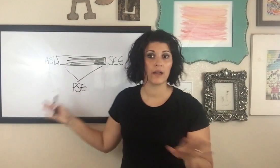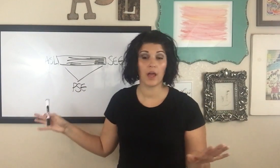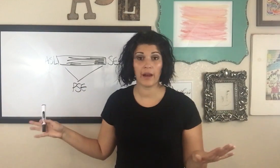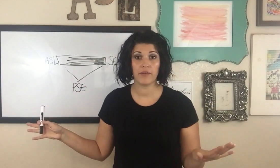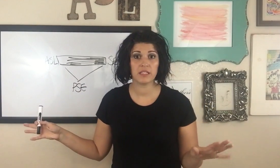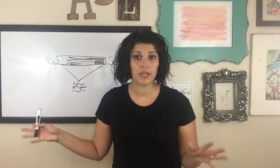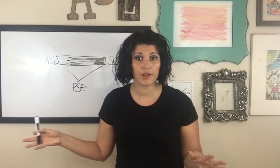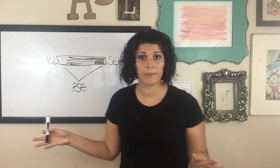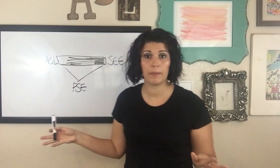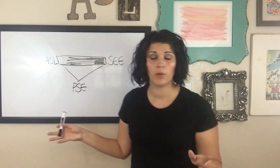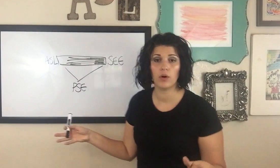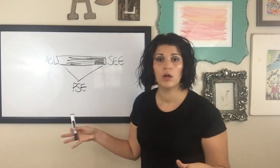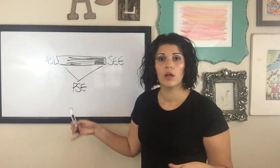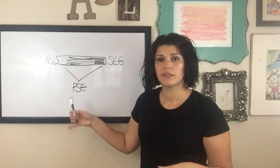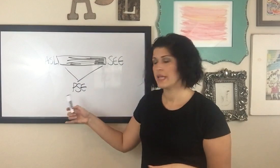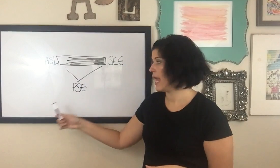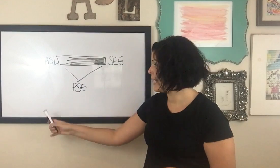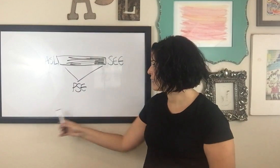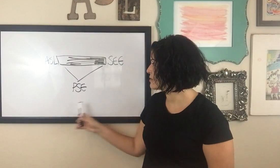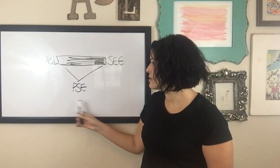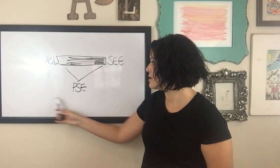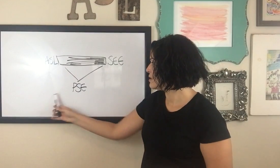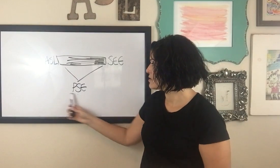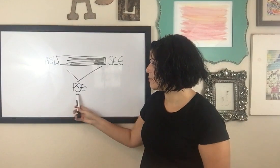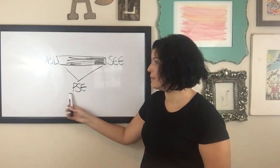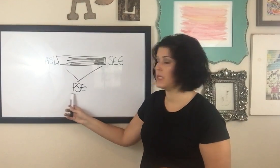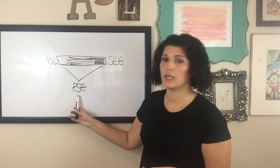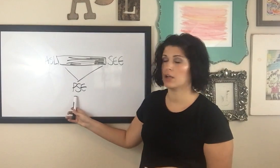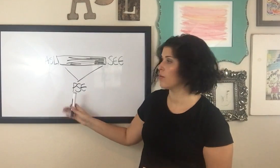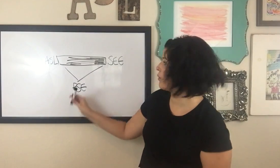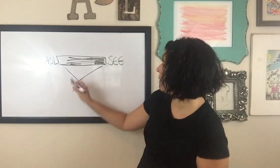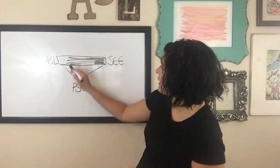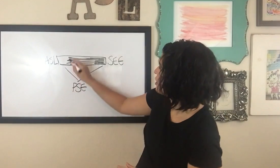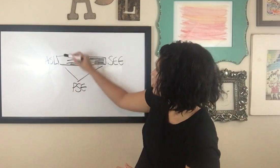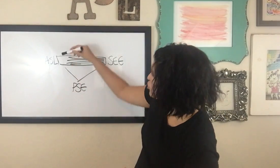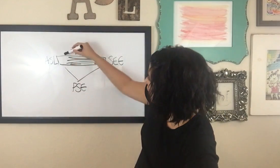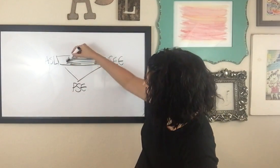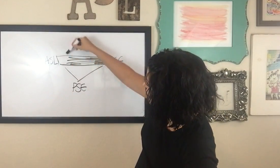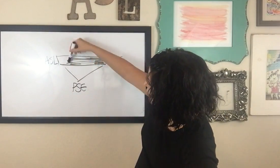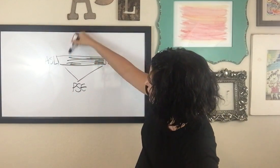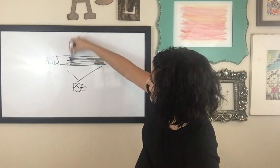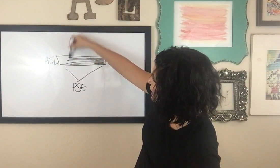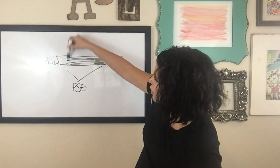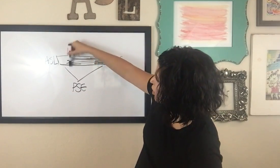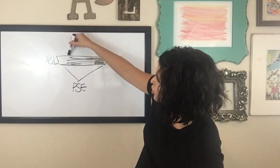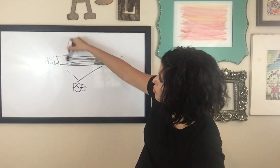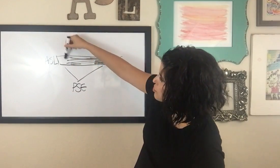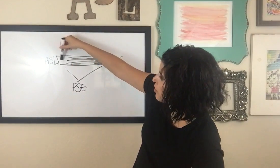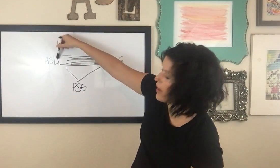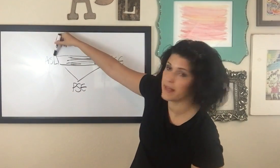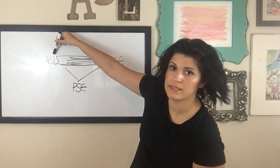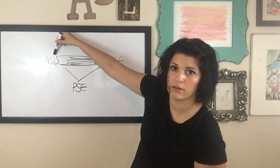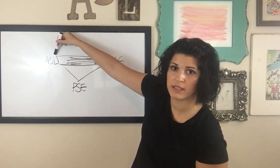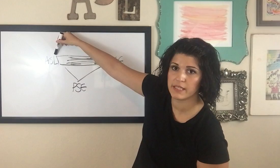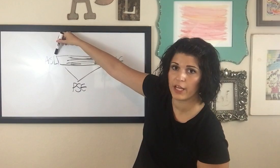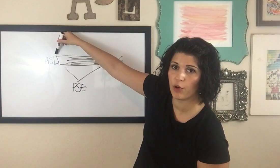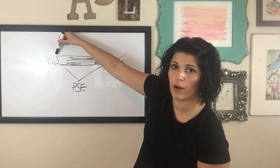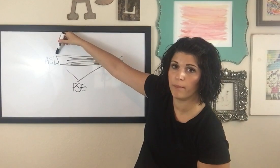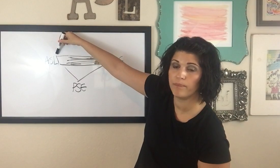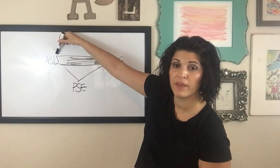And a lot of us hearing people tend to be here. We might try and be here closer on the ASL continuum.